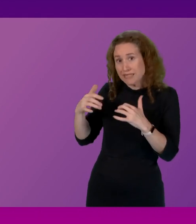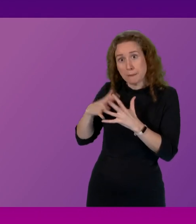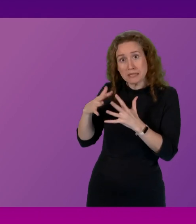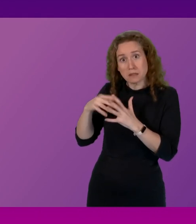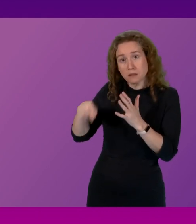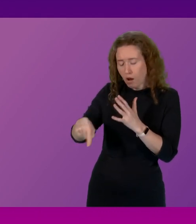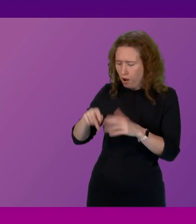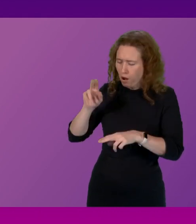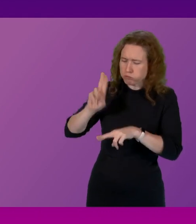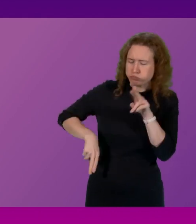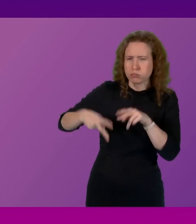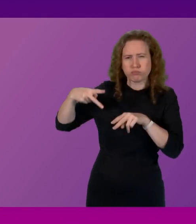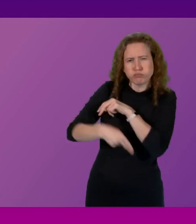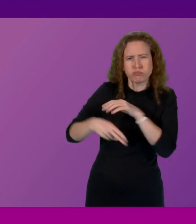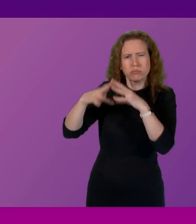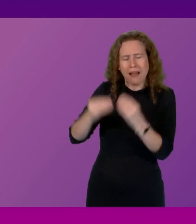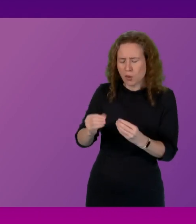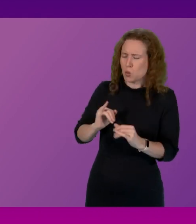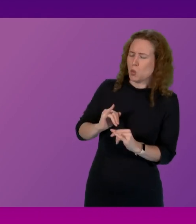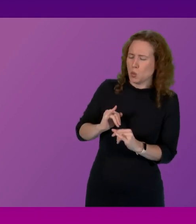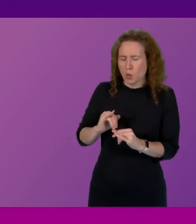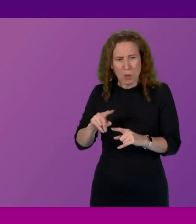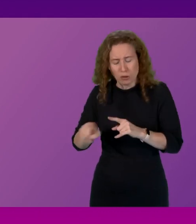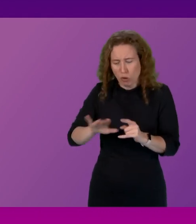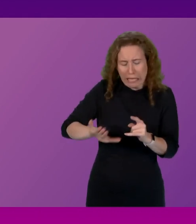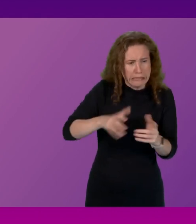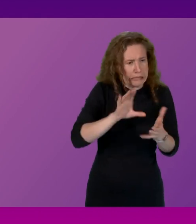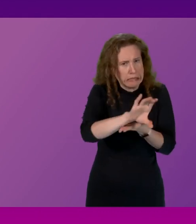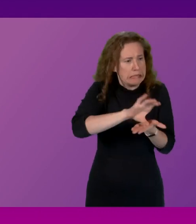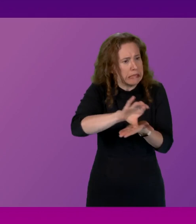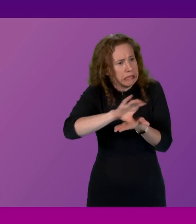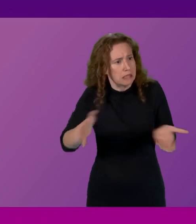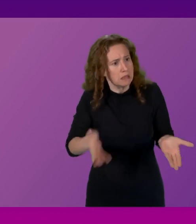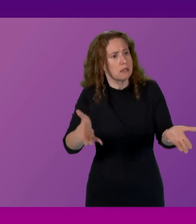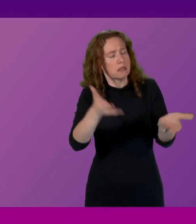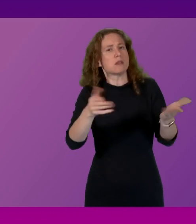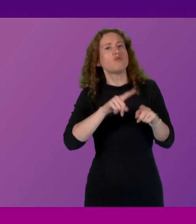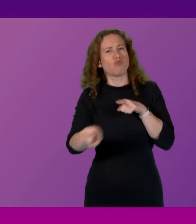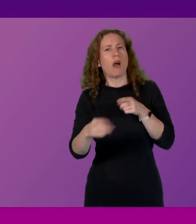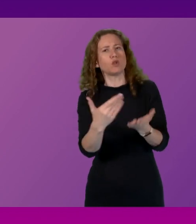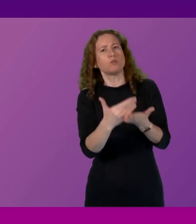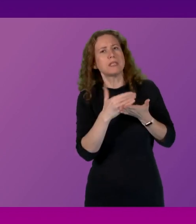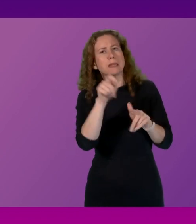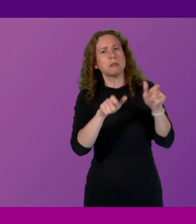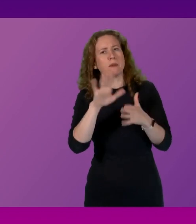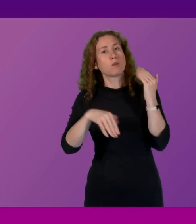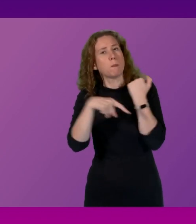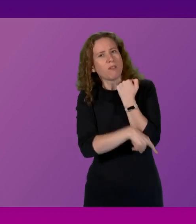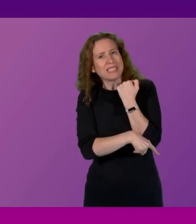We have put hundreds of millions of pounds from our budgets on the table to protect people from that Westminster austerity.